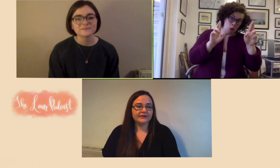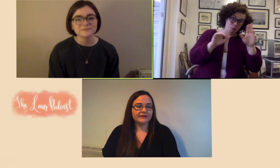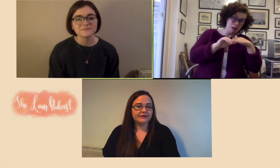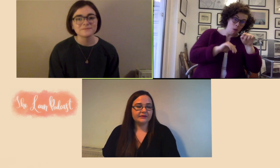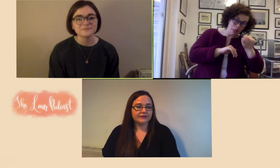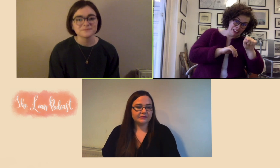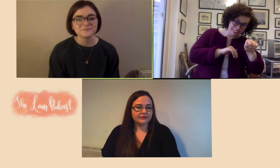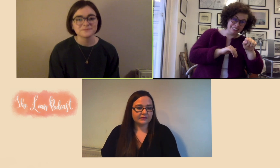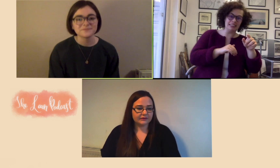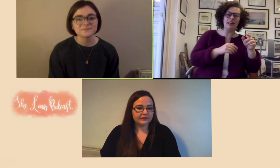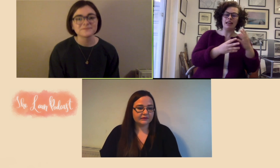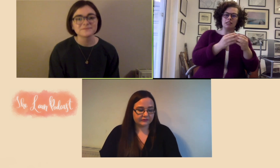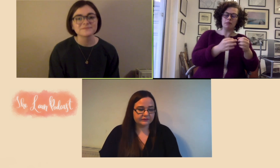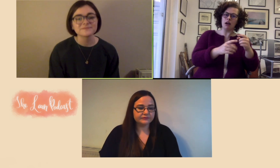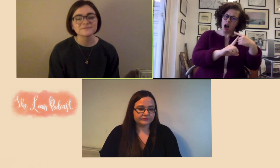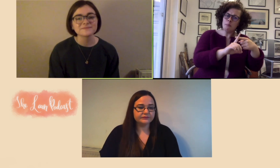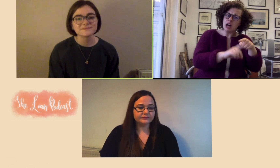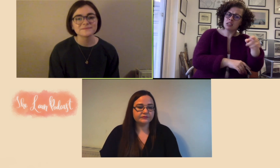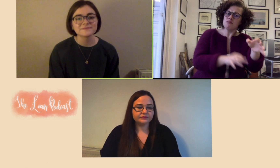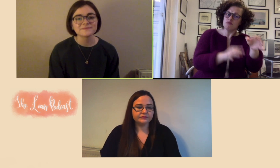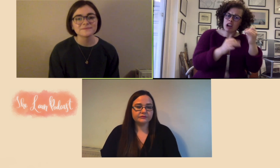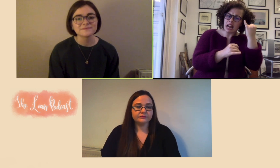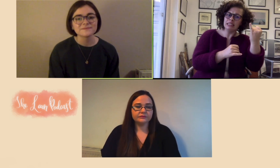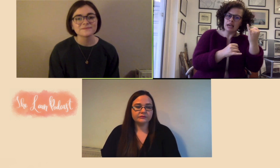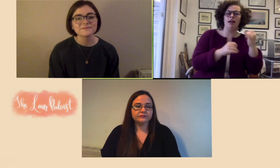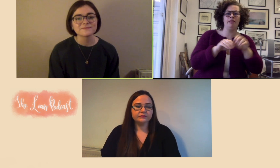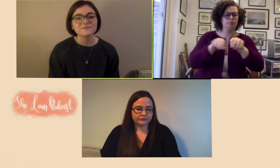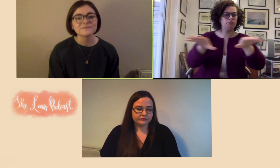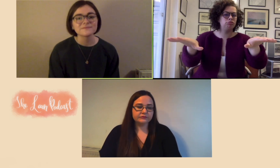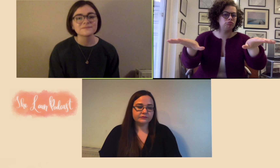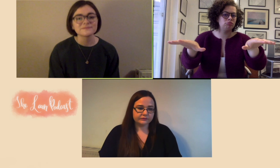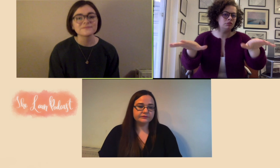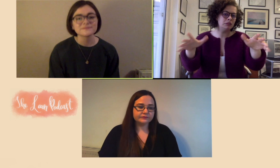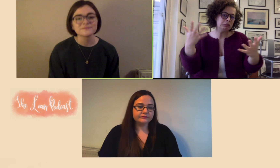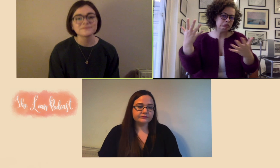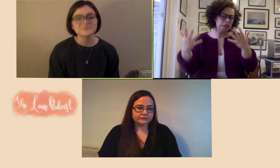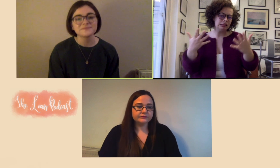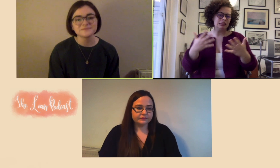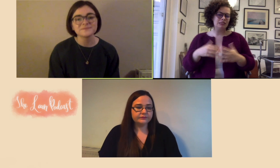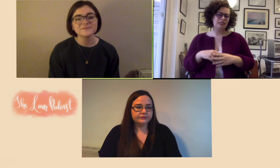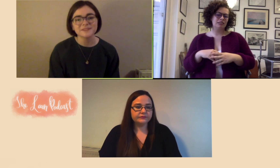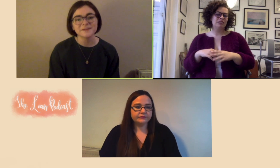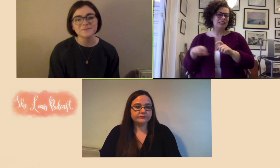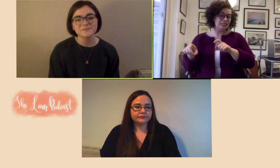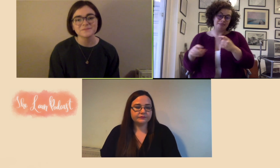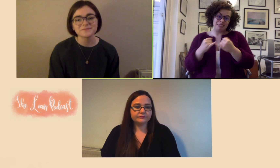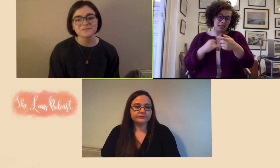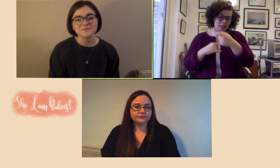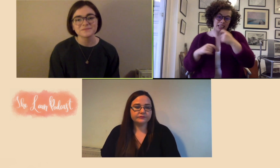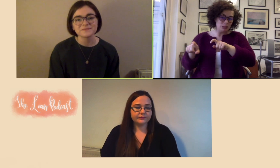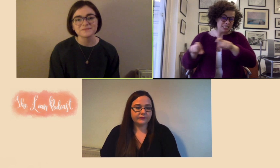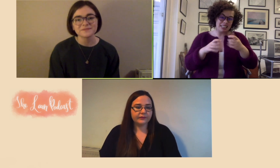that like something crops up that doesn't work so well, that will go out. We'd need to learn from that and then create a system that works better.